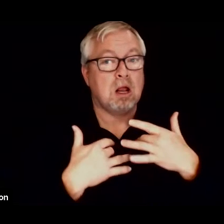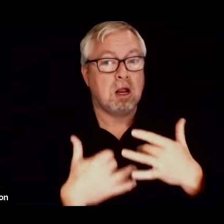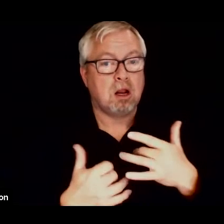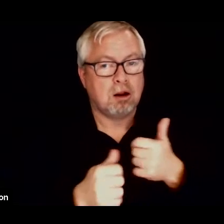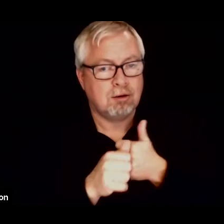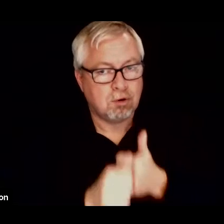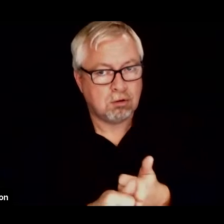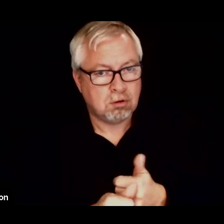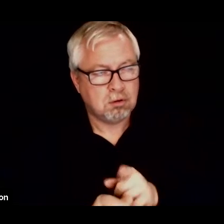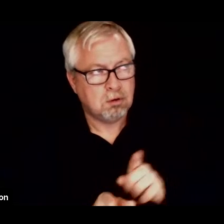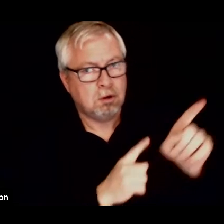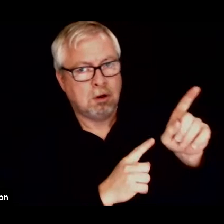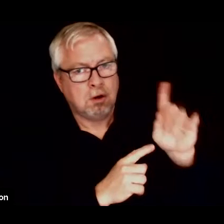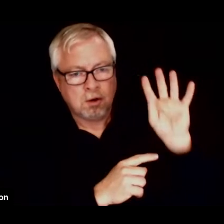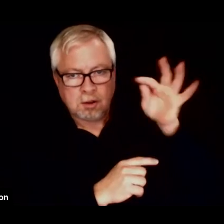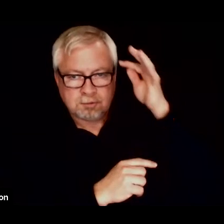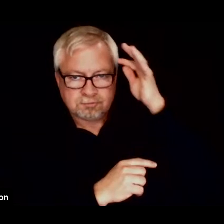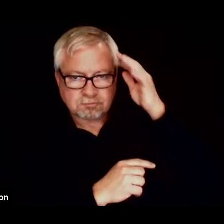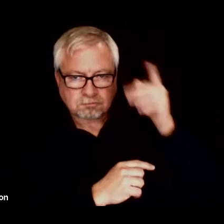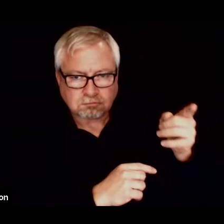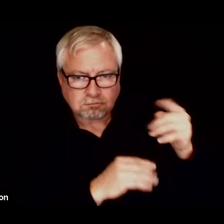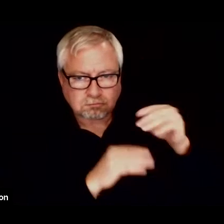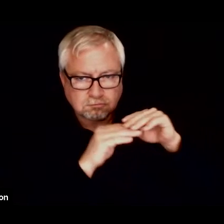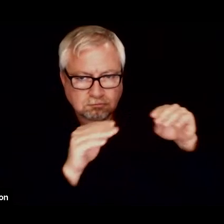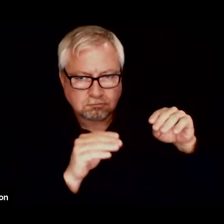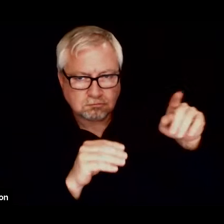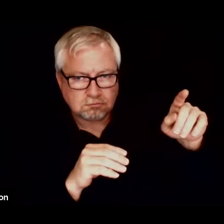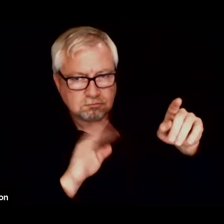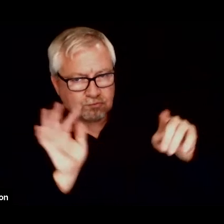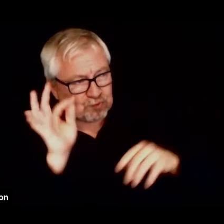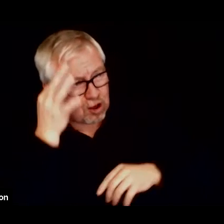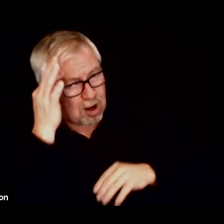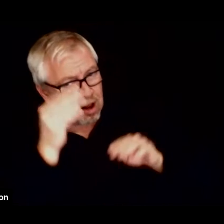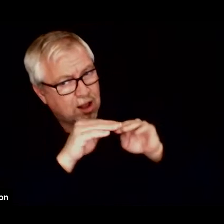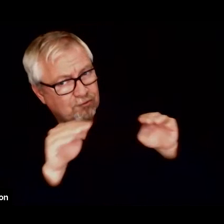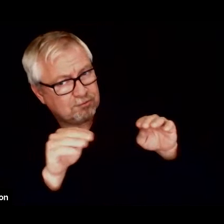chris if i made that federal law we're talking about yeah okay that's at the federal level